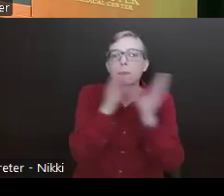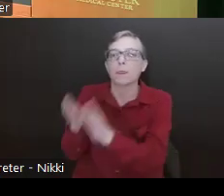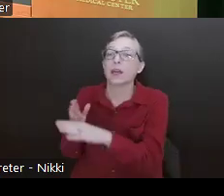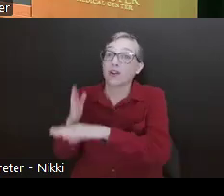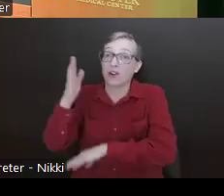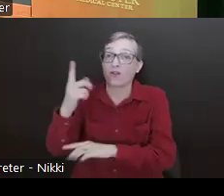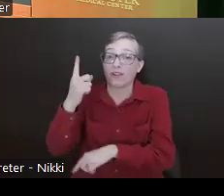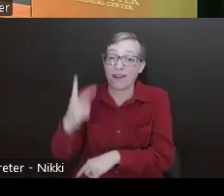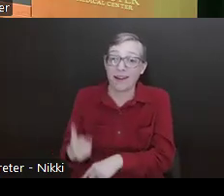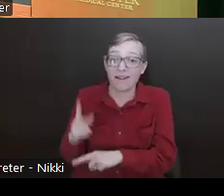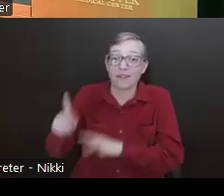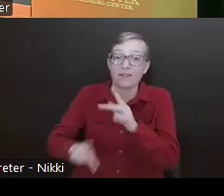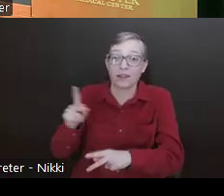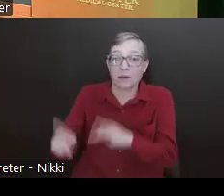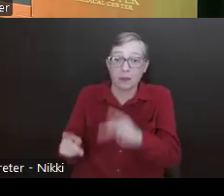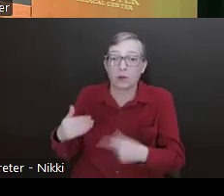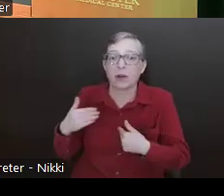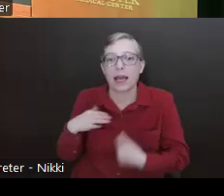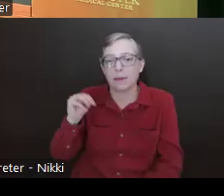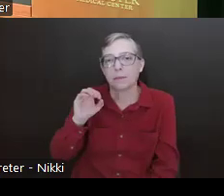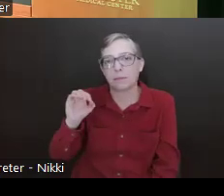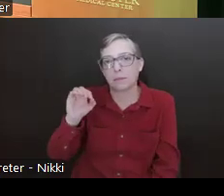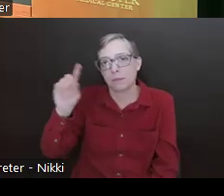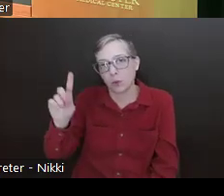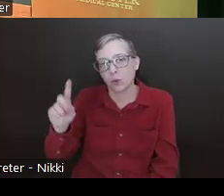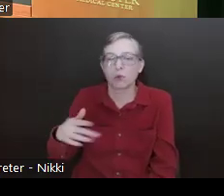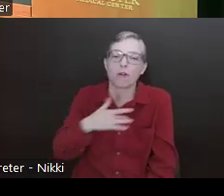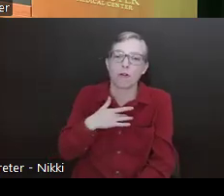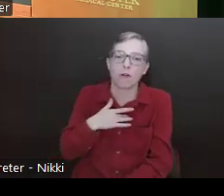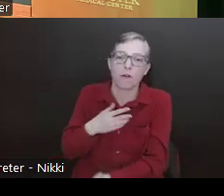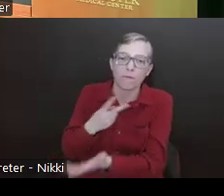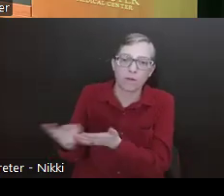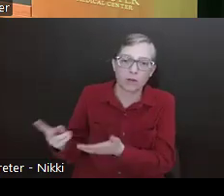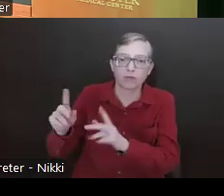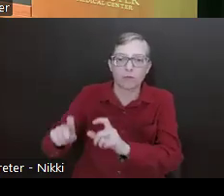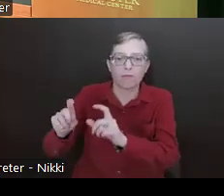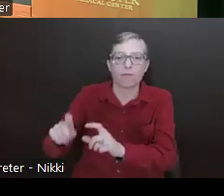symptoms so that's one possibility i'm not sure that that both groups improved and and there was